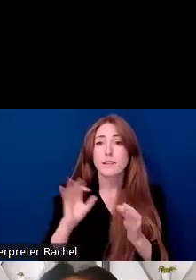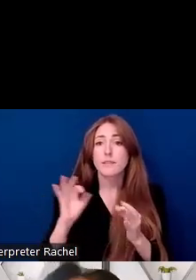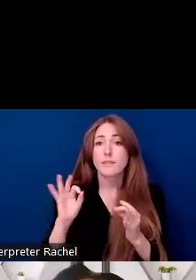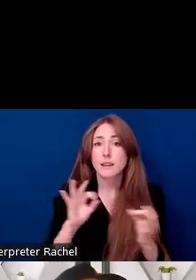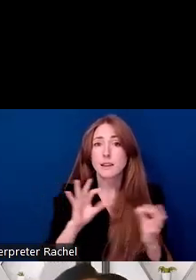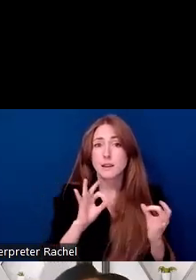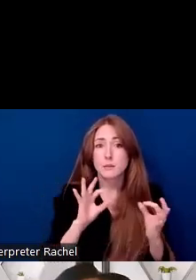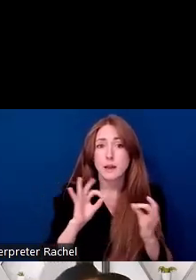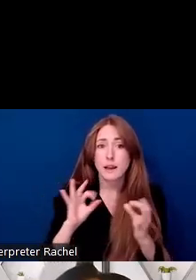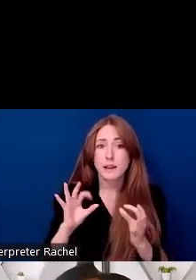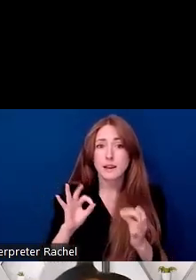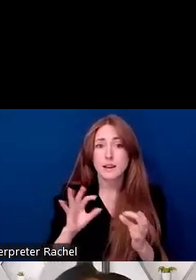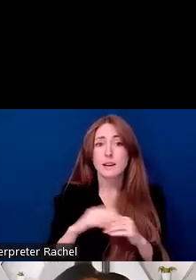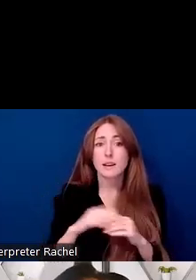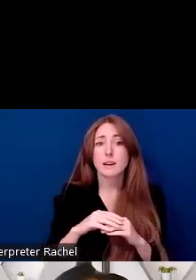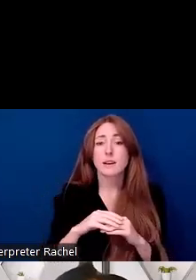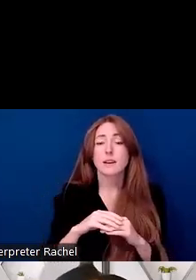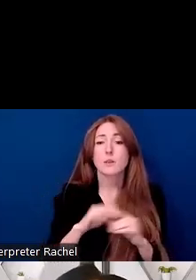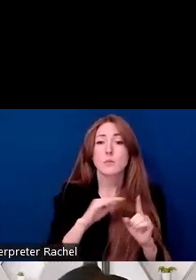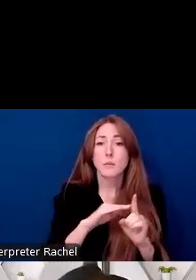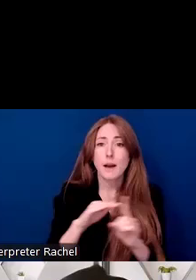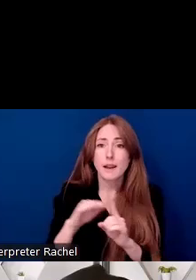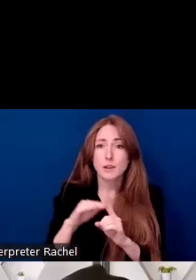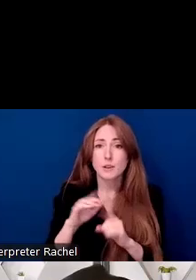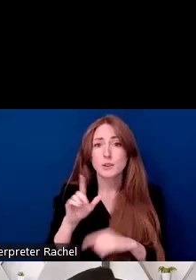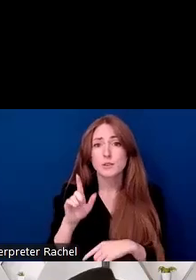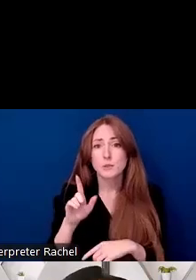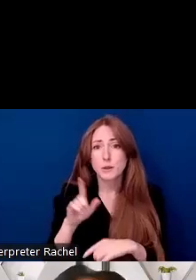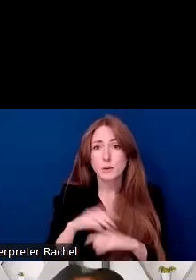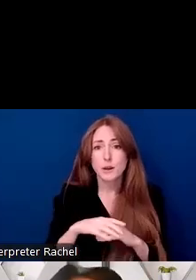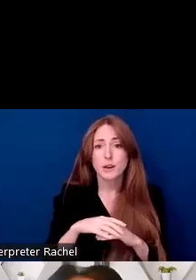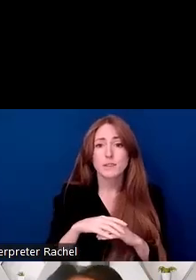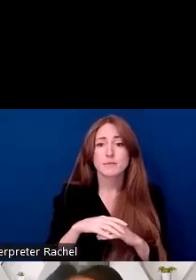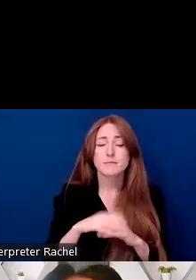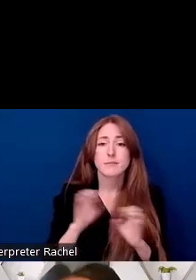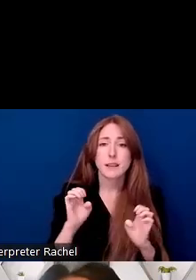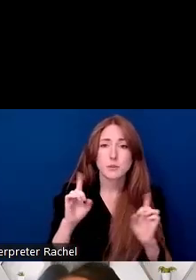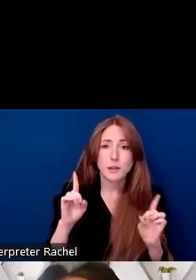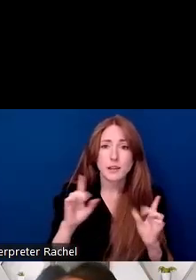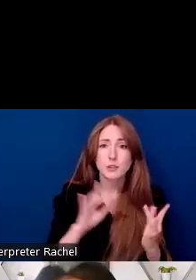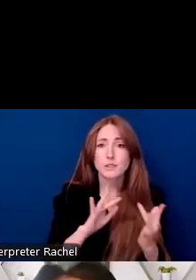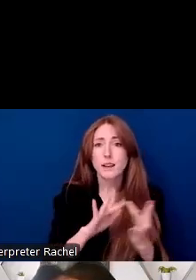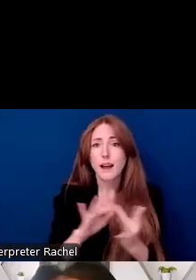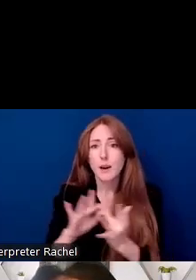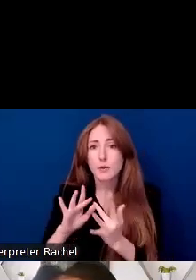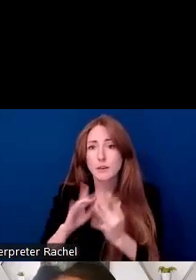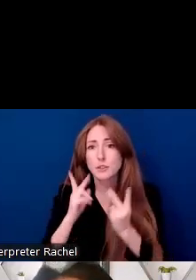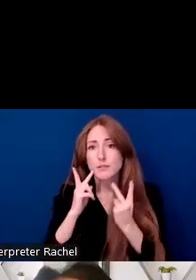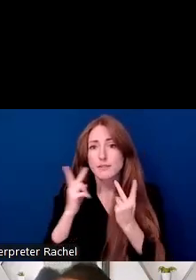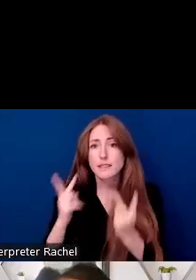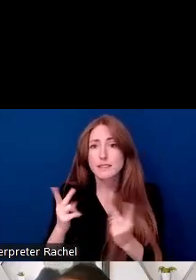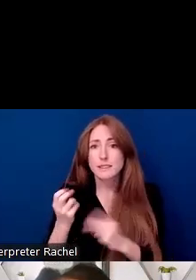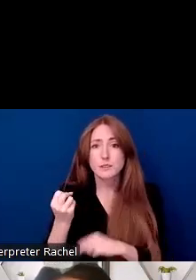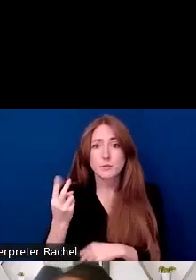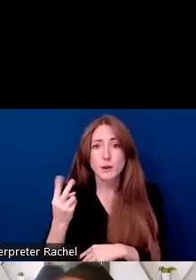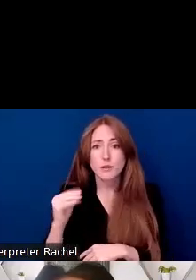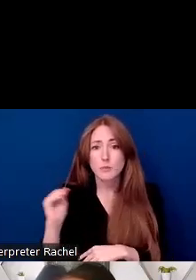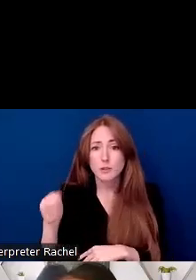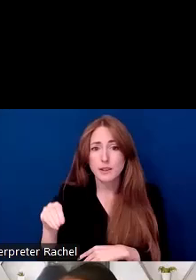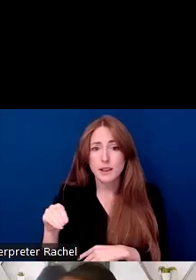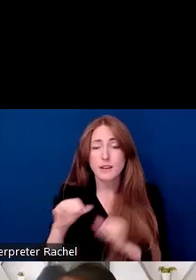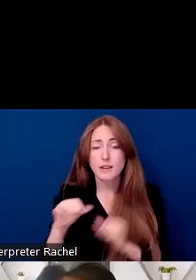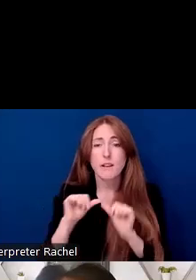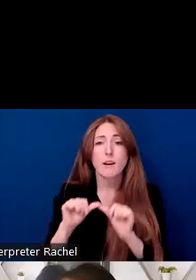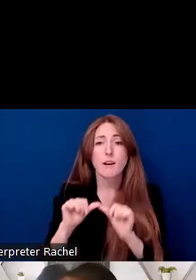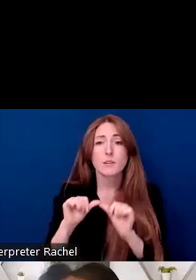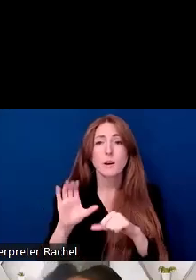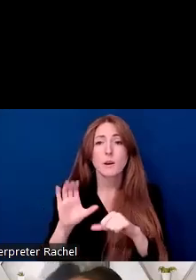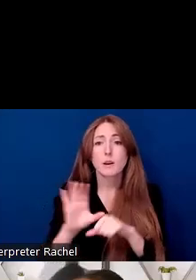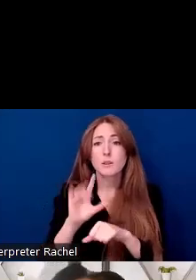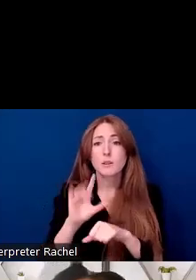reminder 21% facilitation, 15 educational outreach visits by 12%, ongoing consultation only 12%,